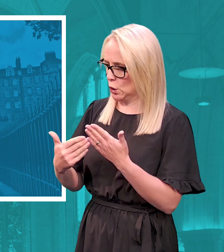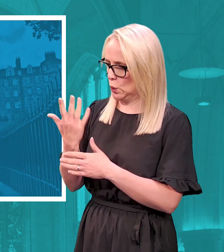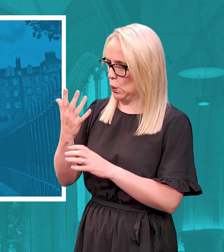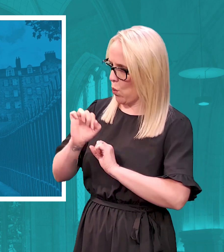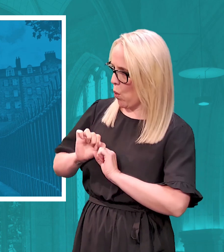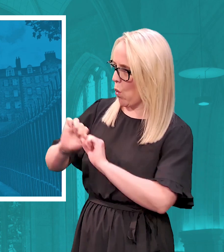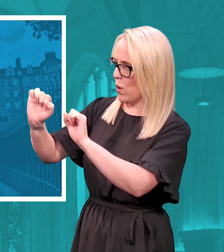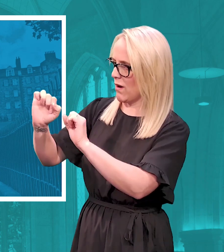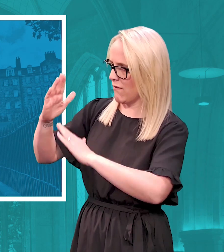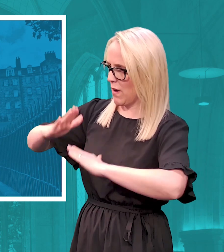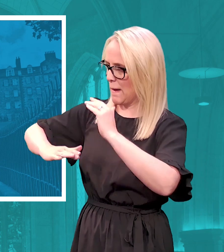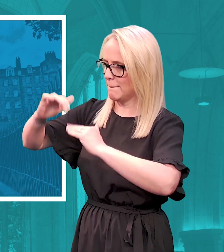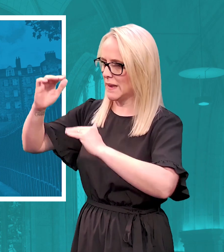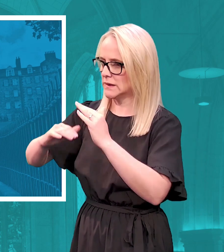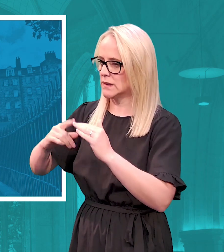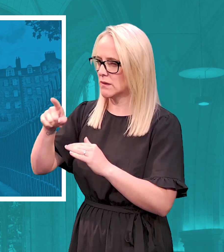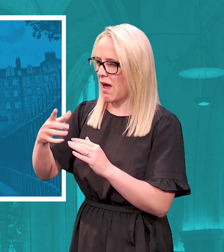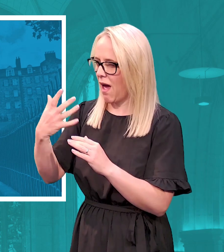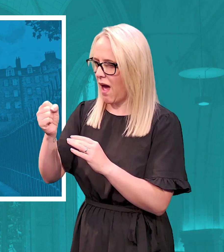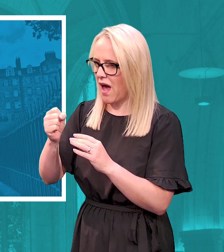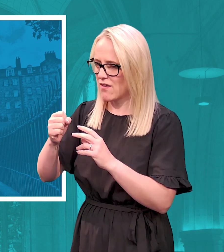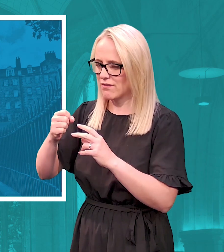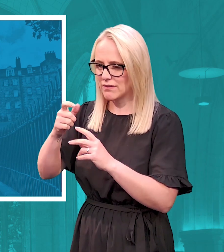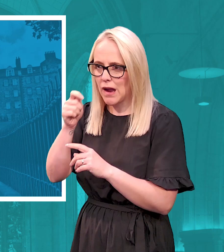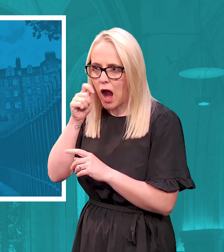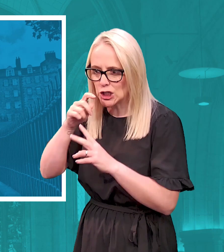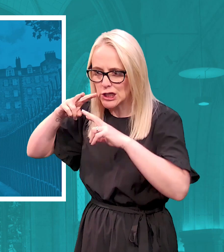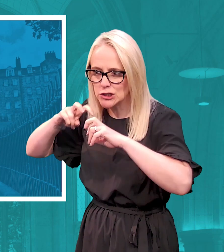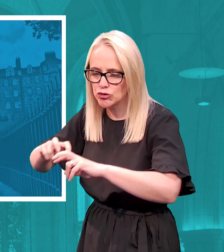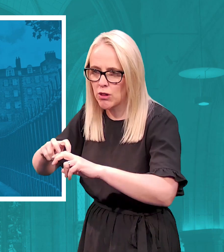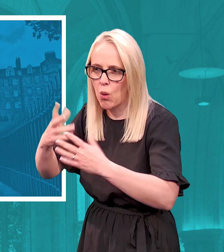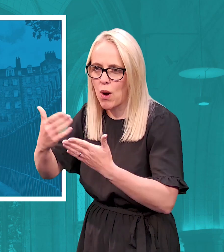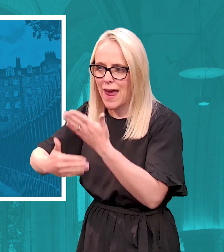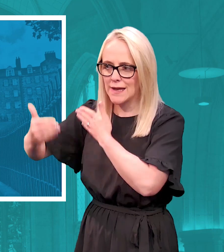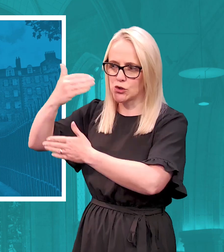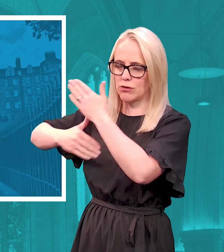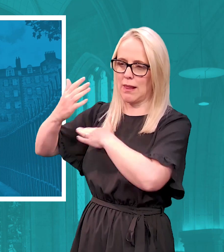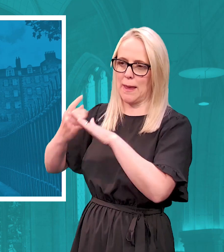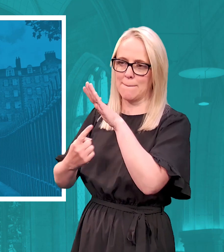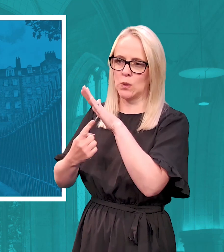of significant architectural or historic importance is not that easy.